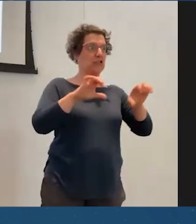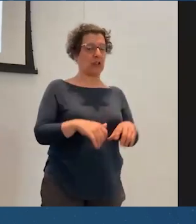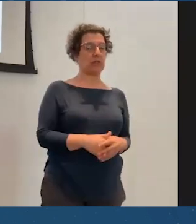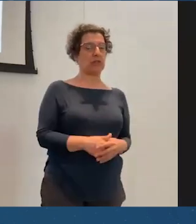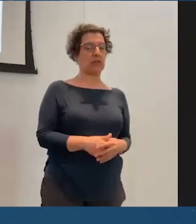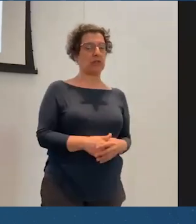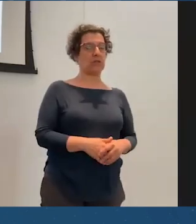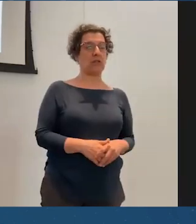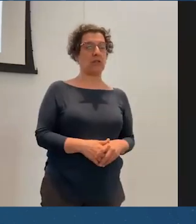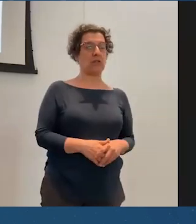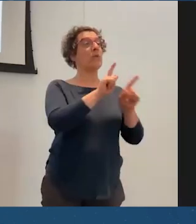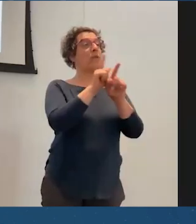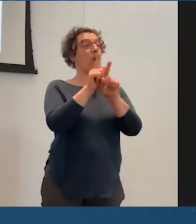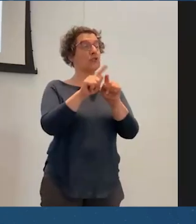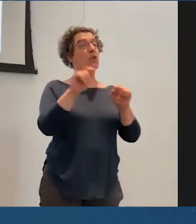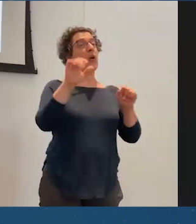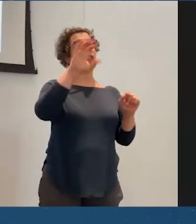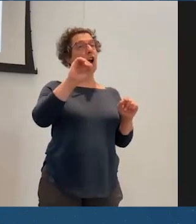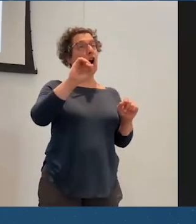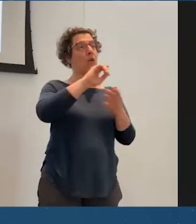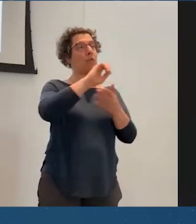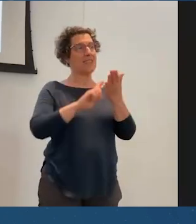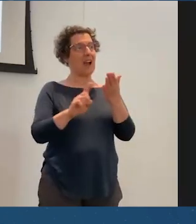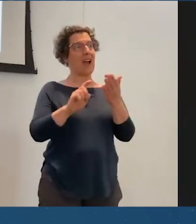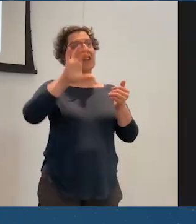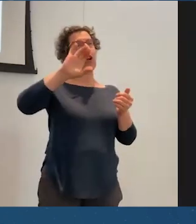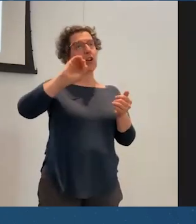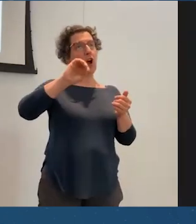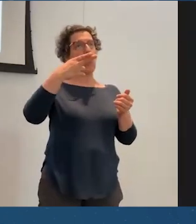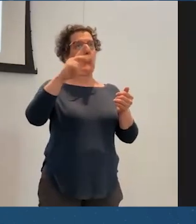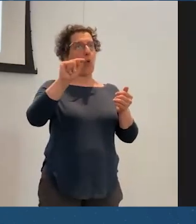We've also done co-design cohorts where we work with